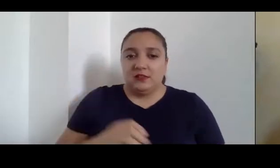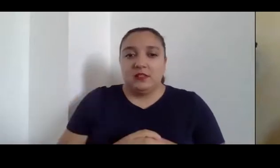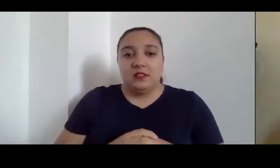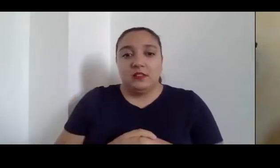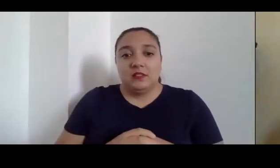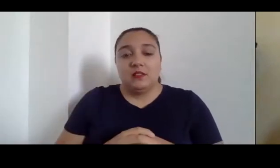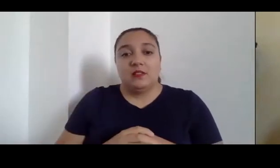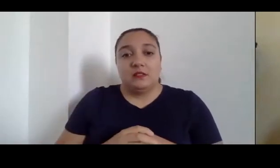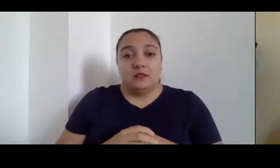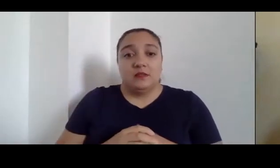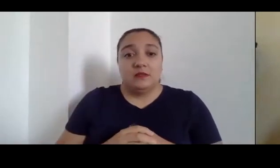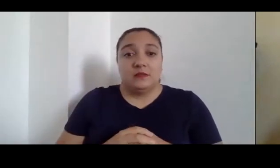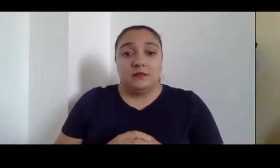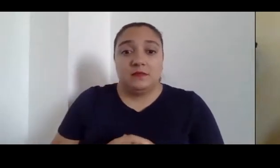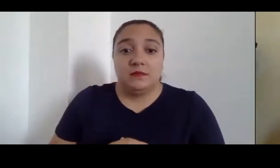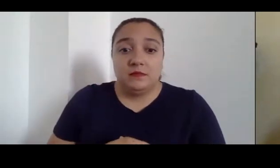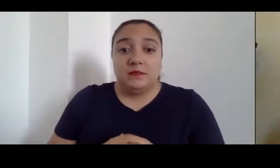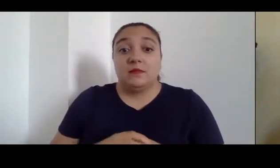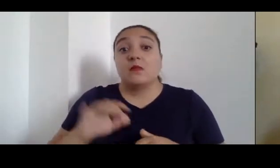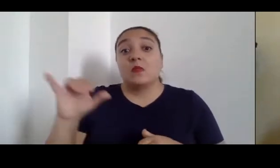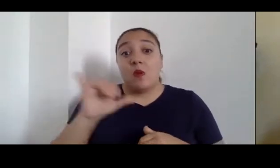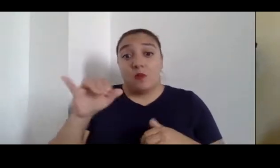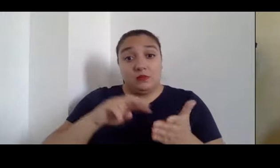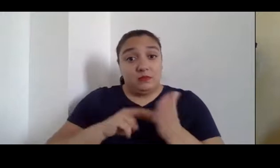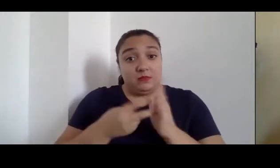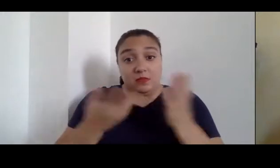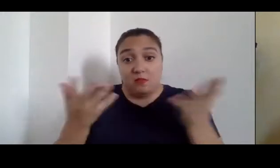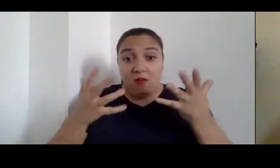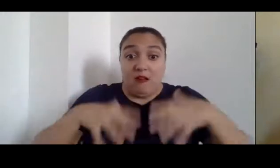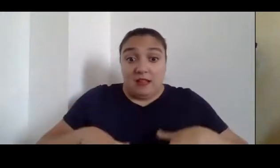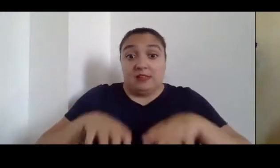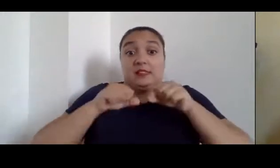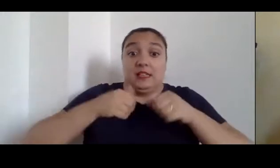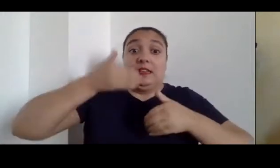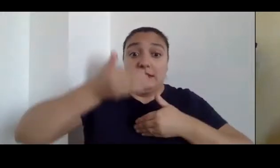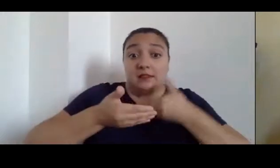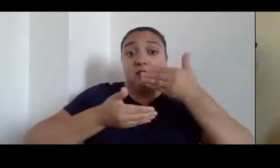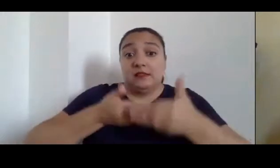to towards reparations in this initial instance by nurturing relationships with local indigenous